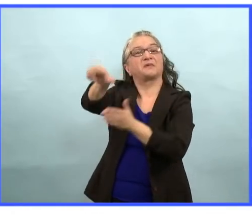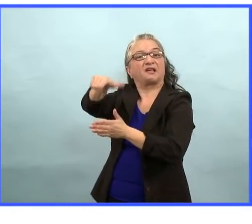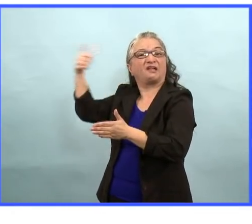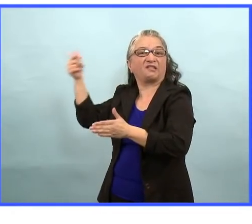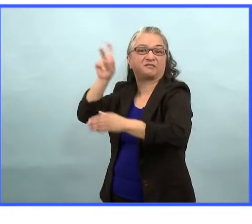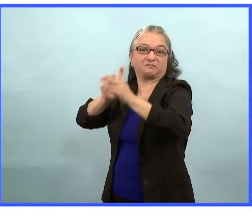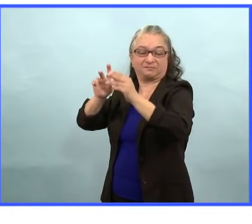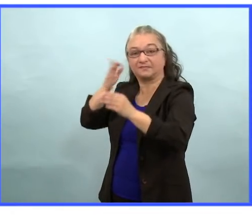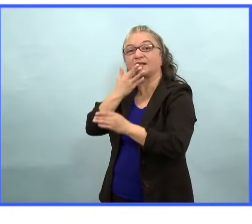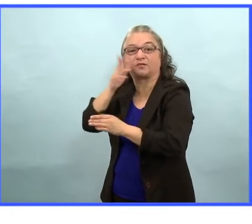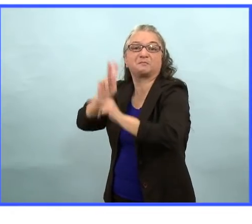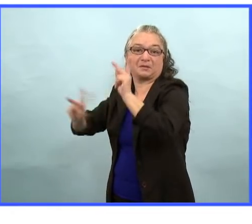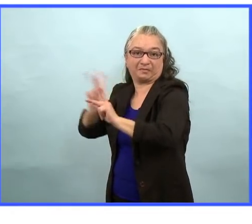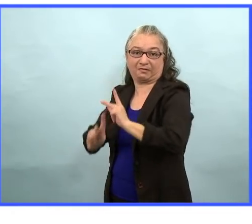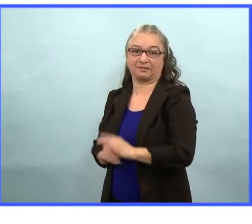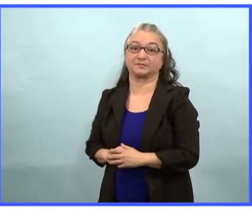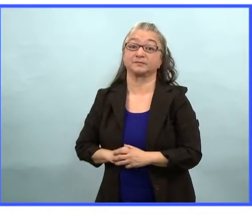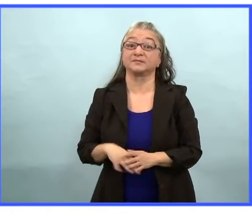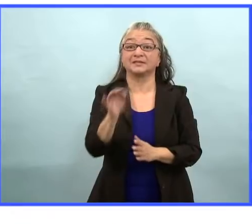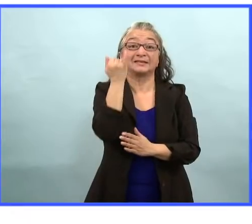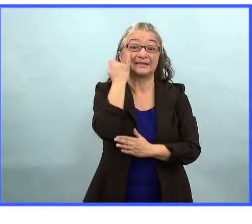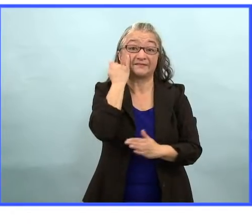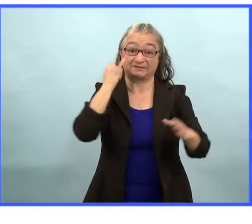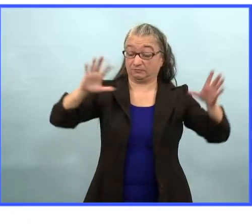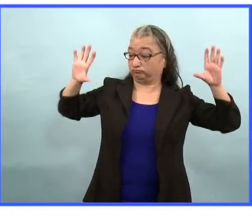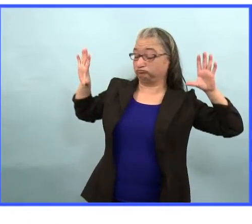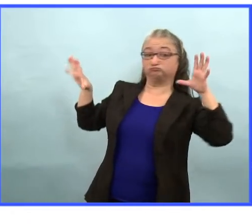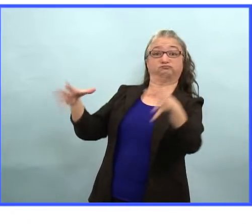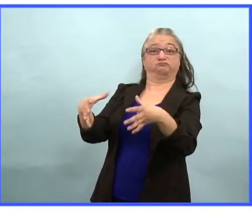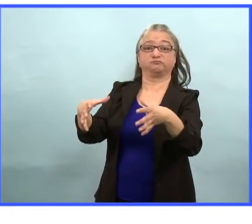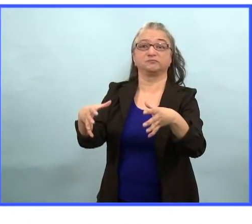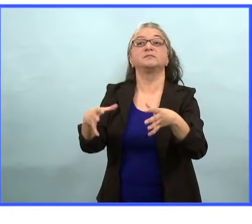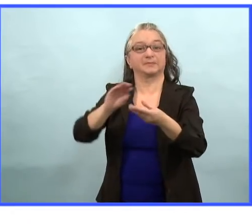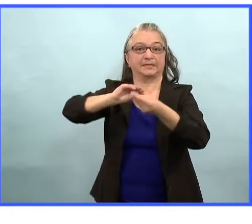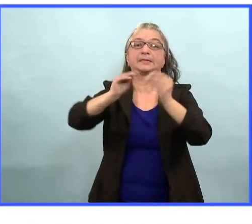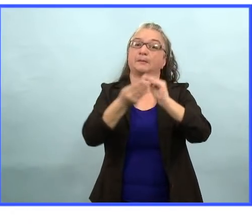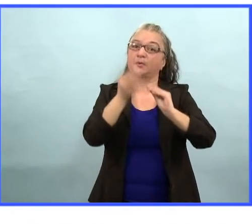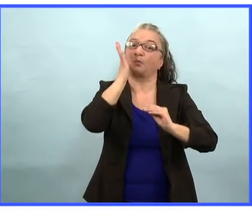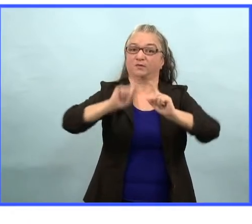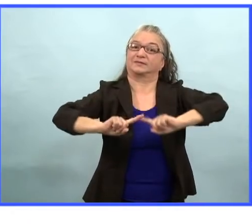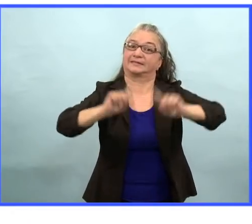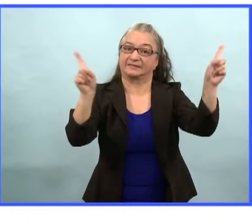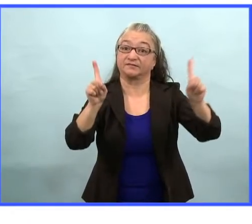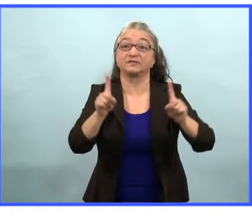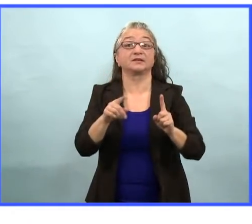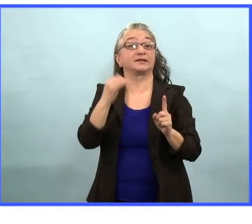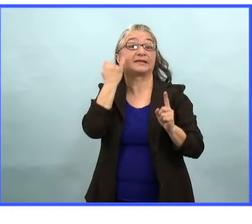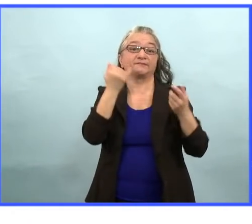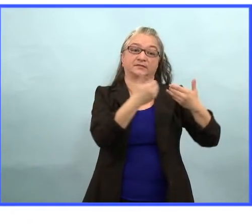aggregate them together for statistical purposes what we notice is that 32 percent